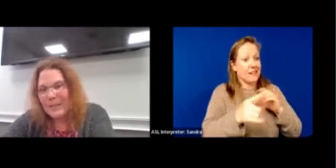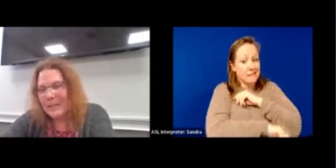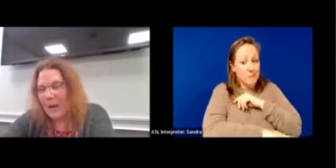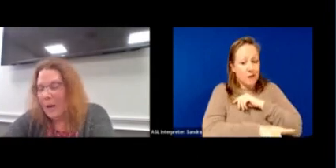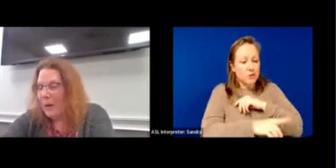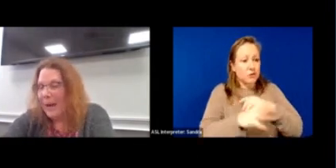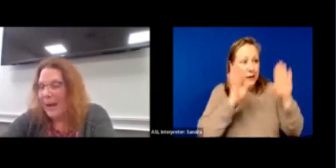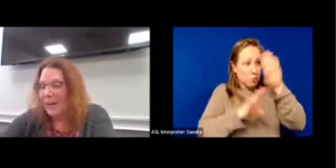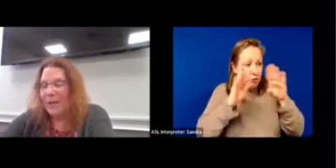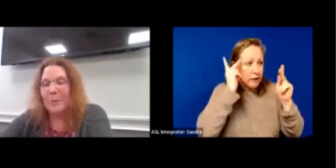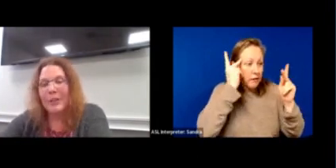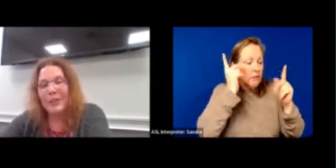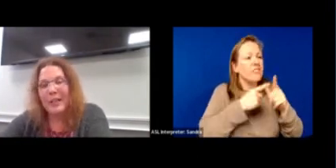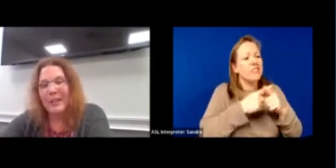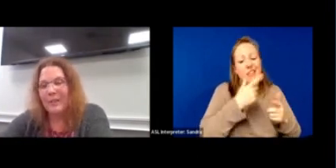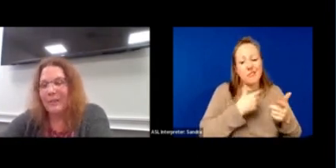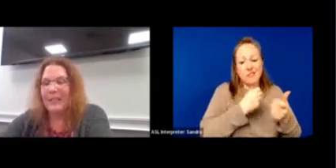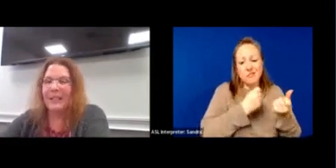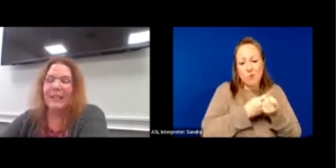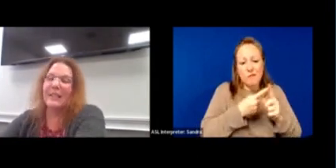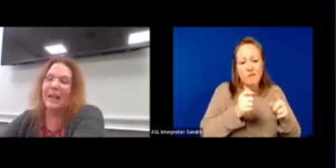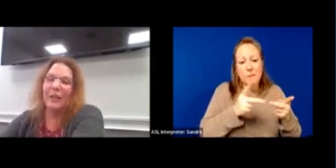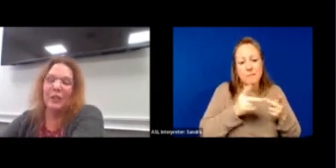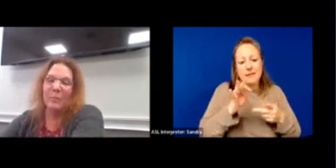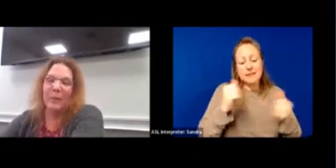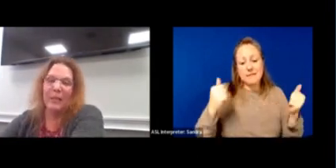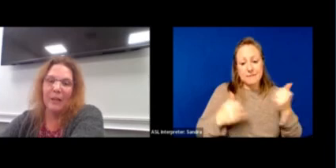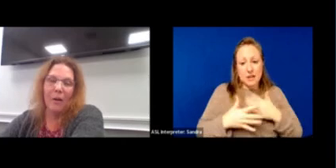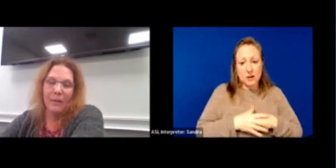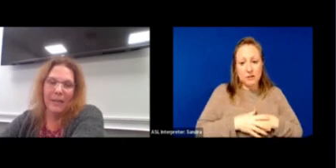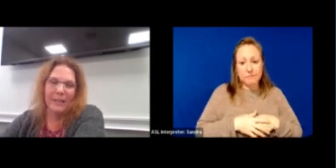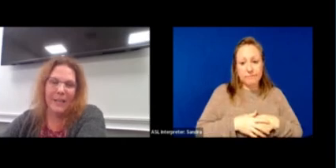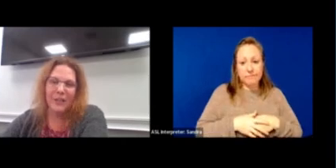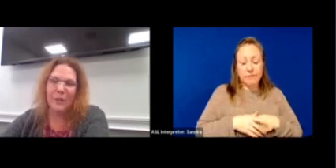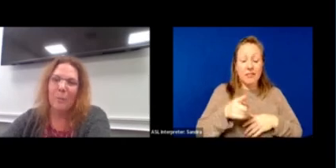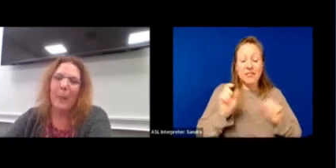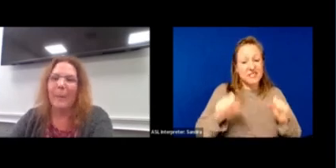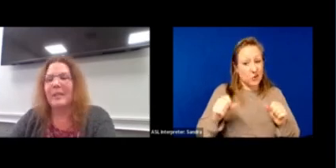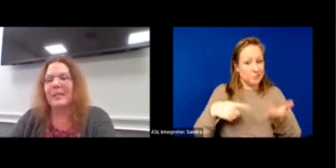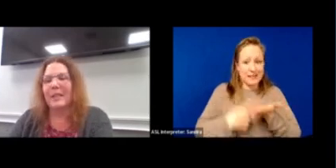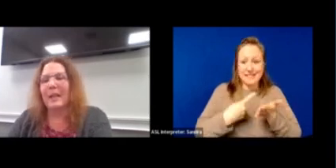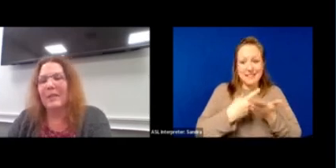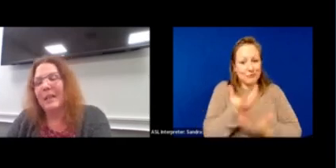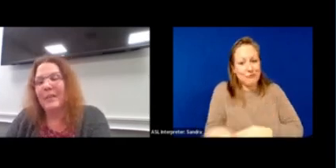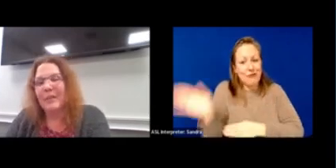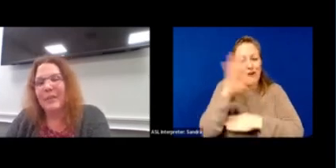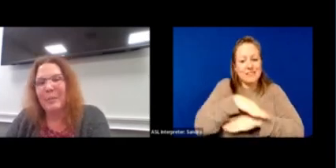that's what I have. I appreciate you listening, this can actually be an all day discussion. But this is kind of a 10 to 15